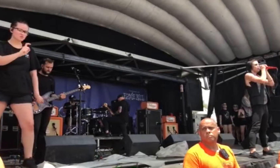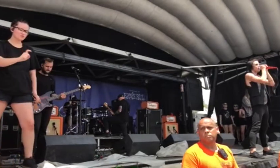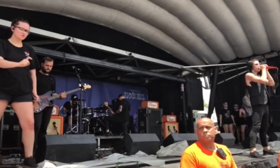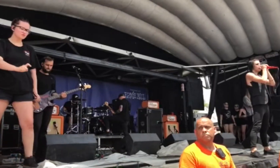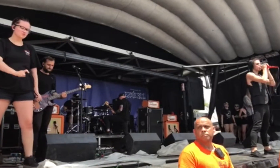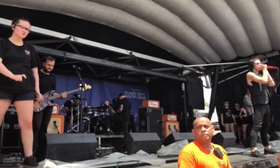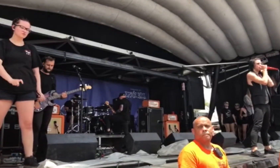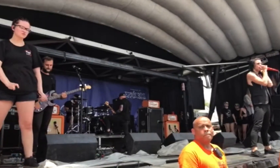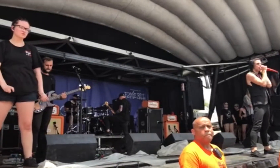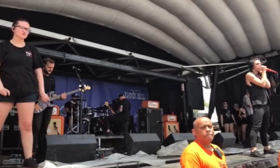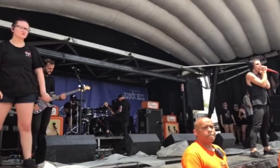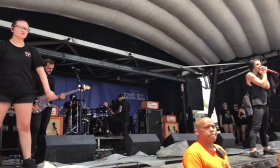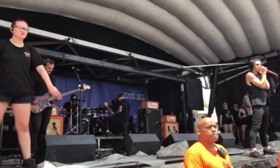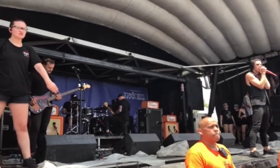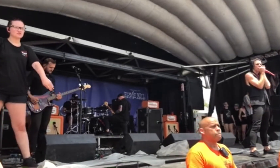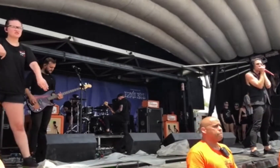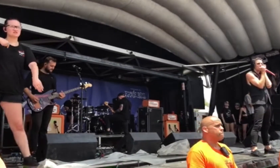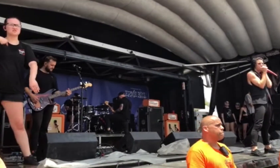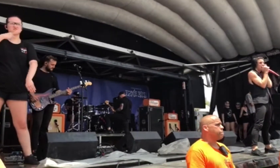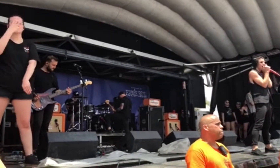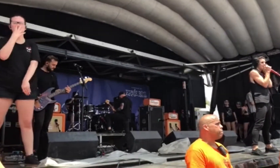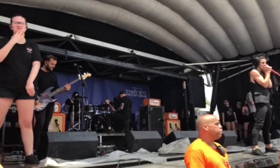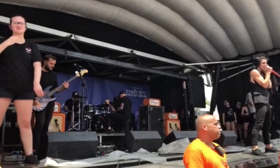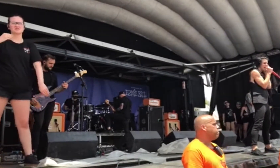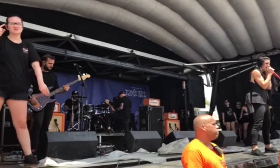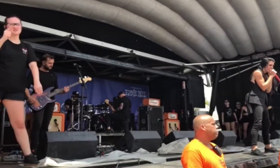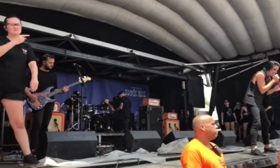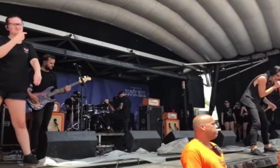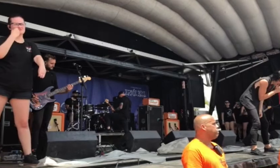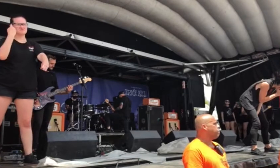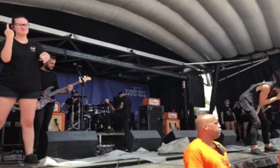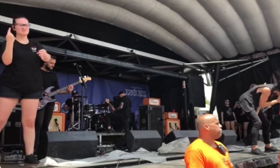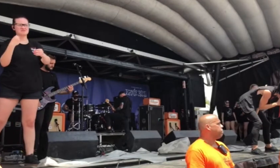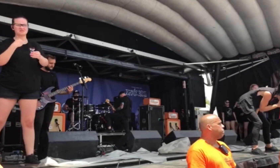It really hurts to know that I'm why your bed's half empty